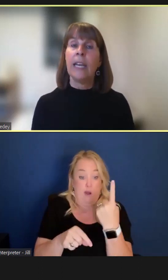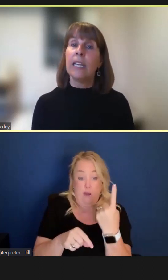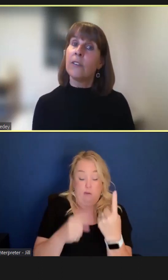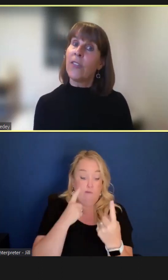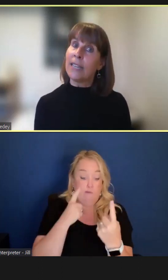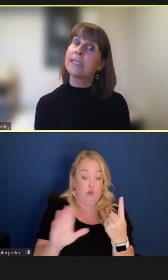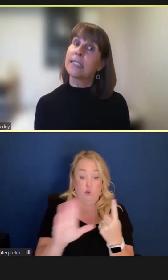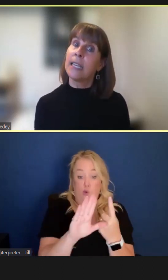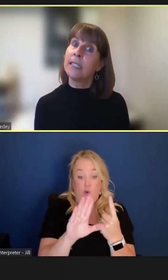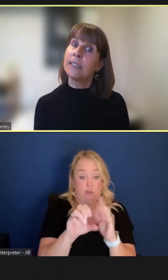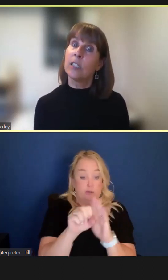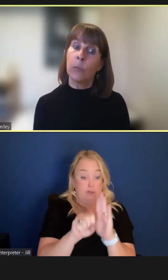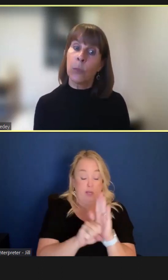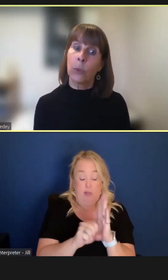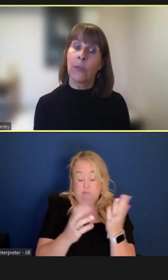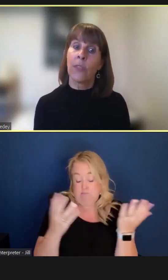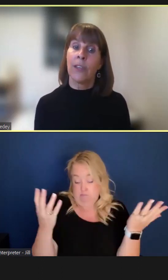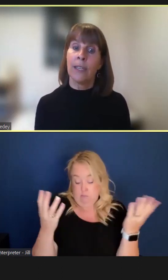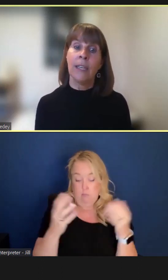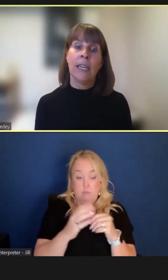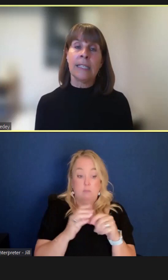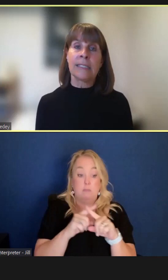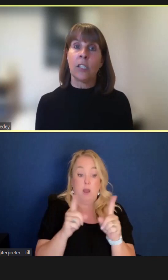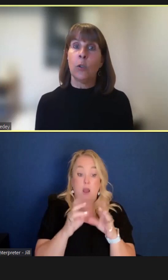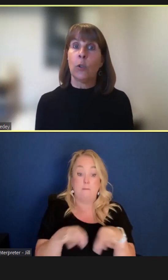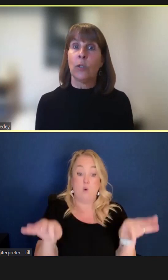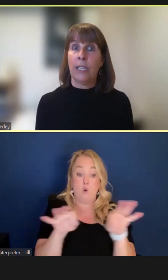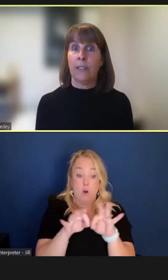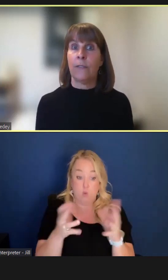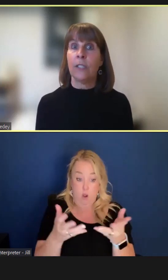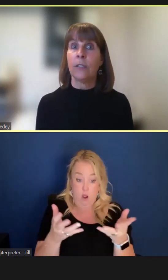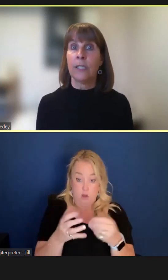if that's the case the important thing is that you create a field in the